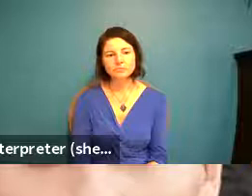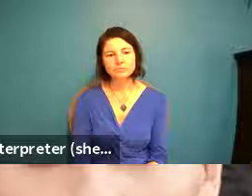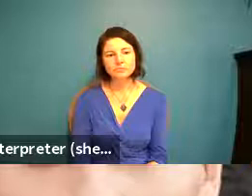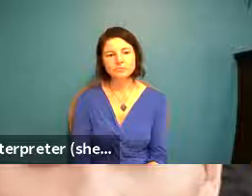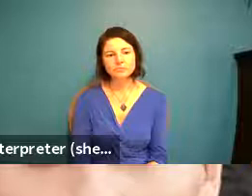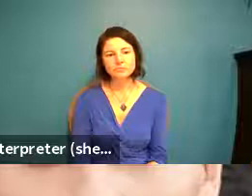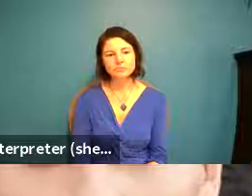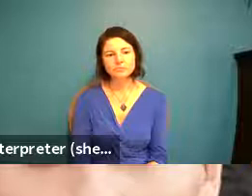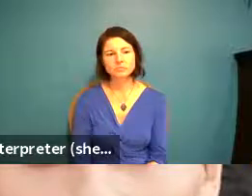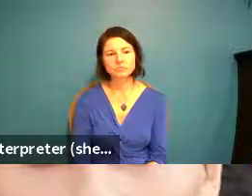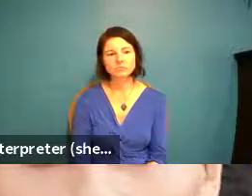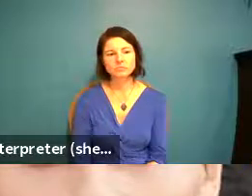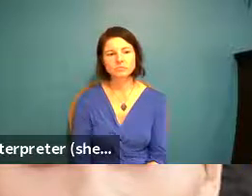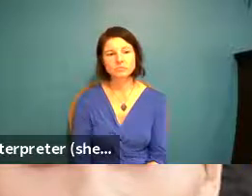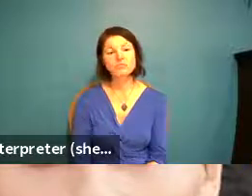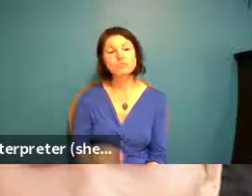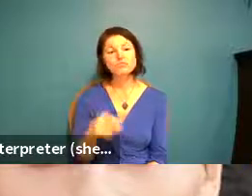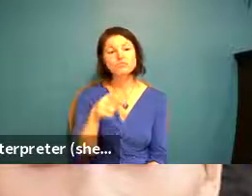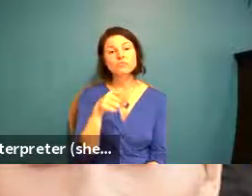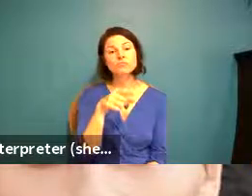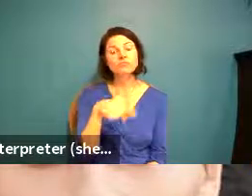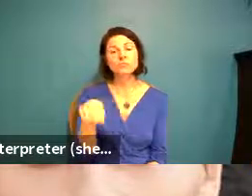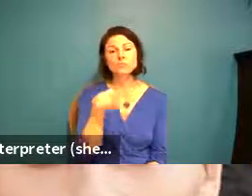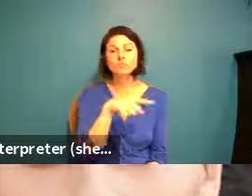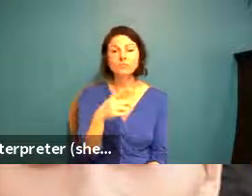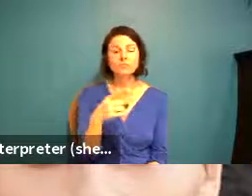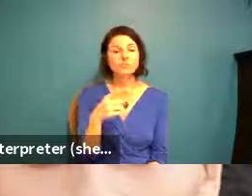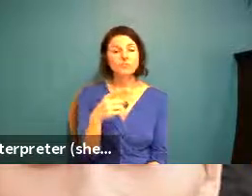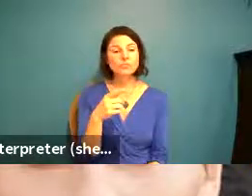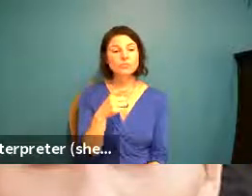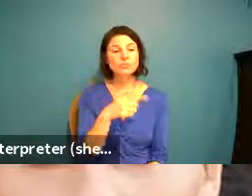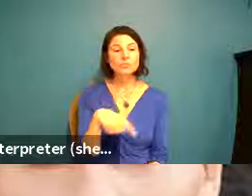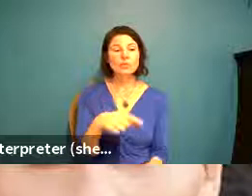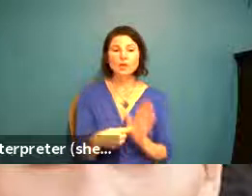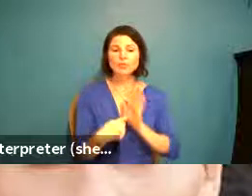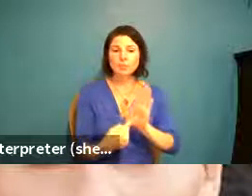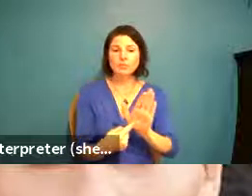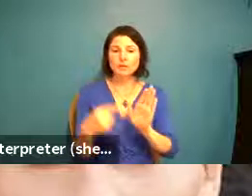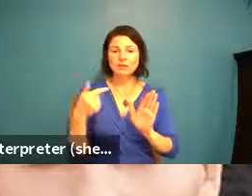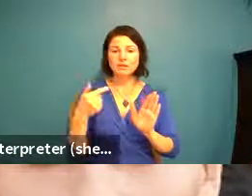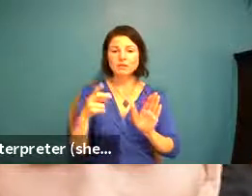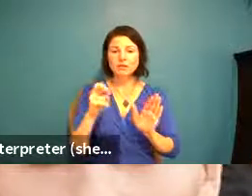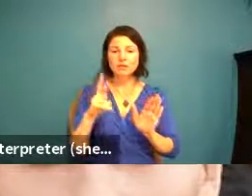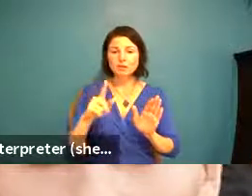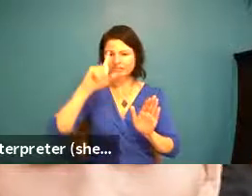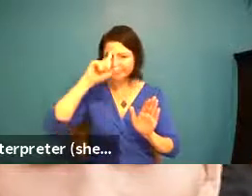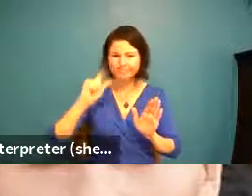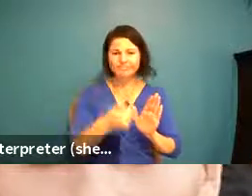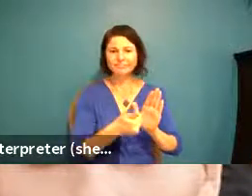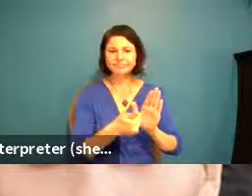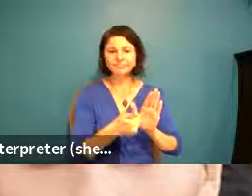they're, you know, they can represent, they'll represent their gender, however, they feel like, you know, some people are gender